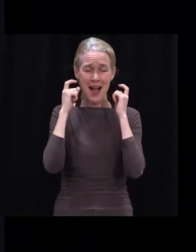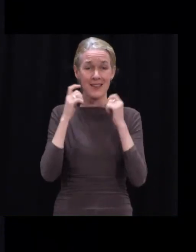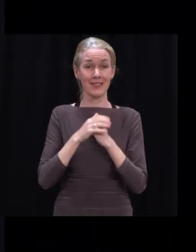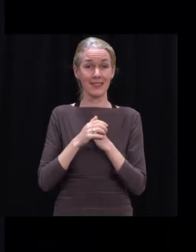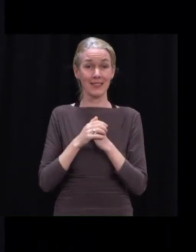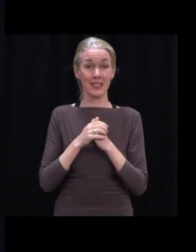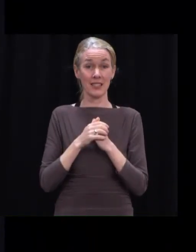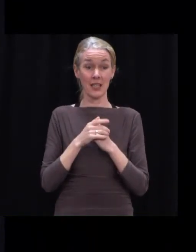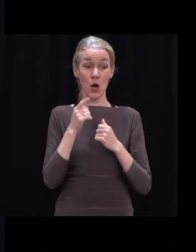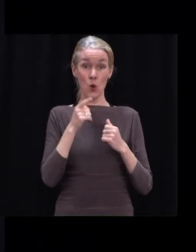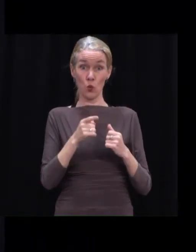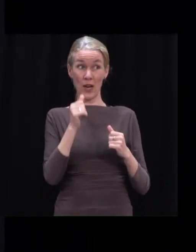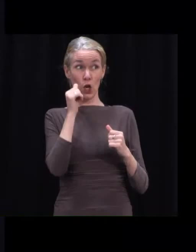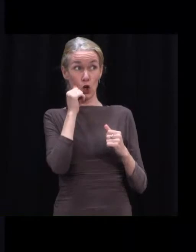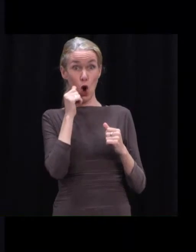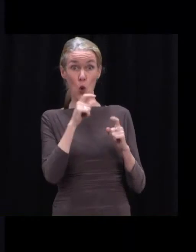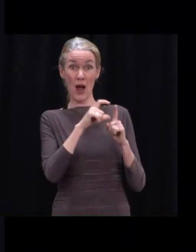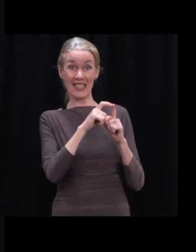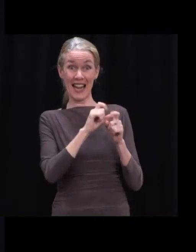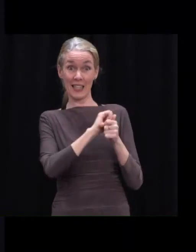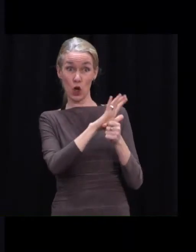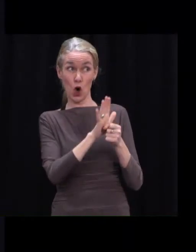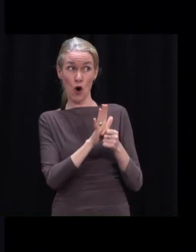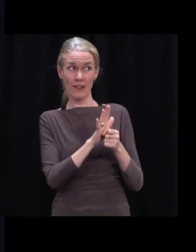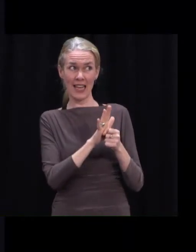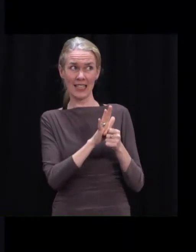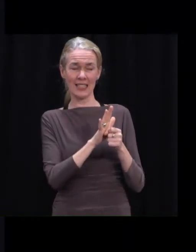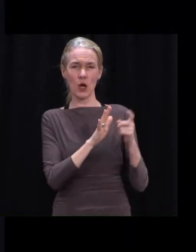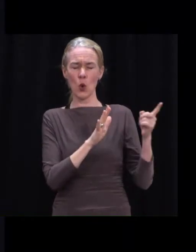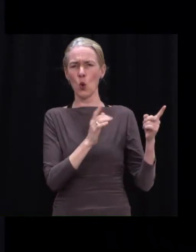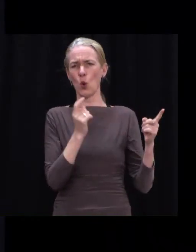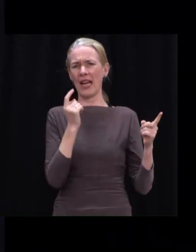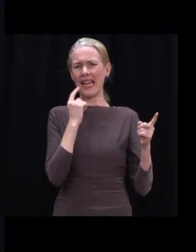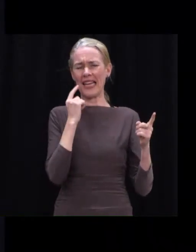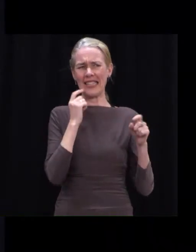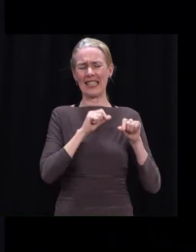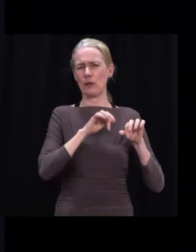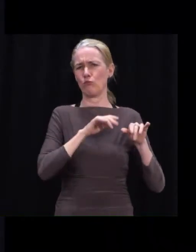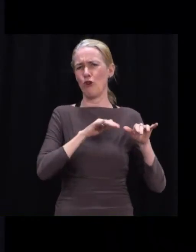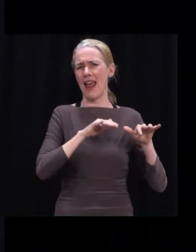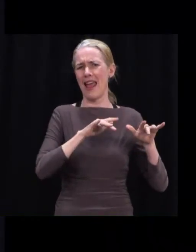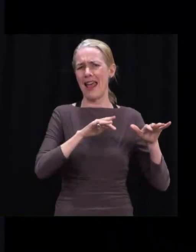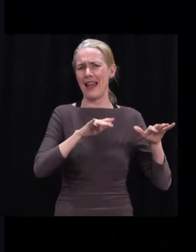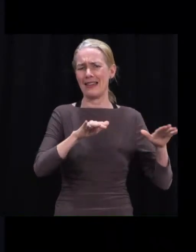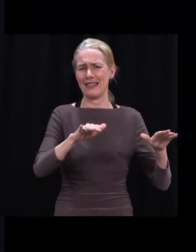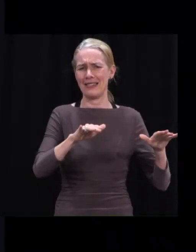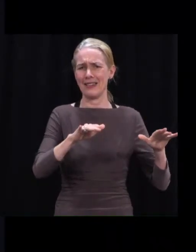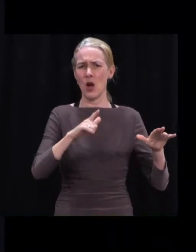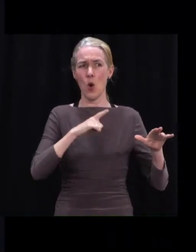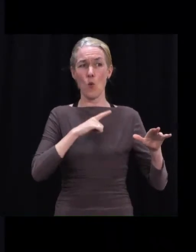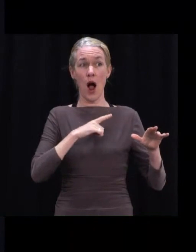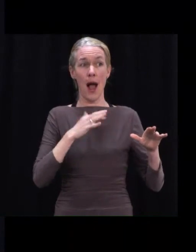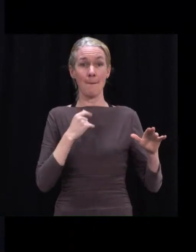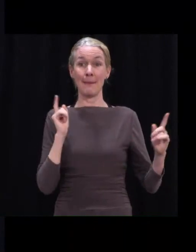pharmacies, green grocers, petrol stations. Whenever you're out and about, you're